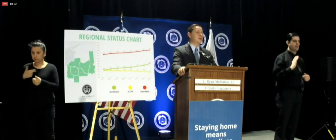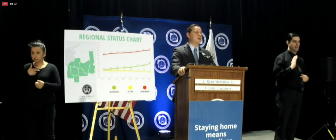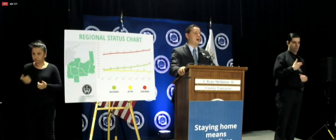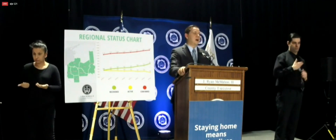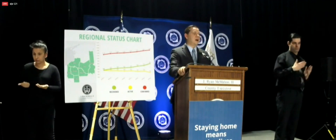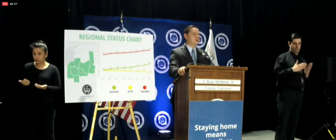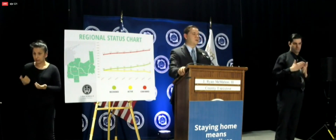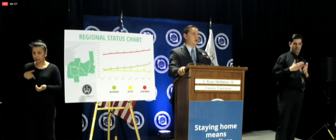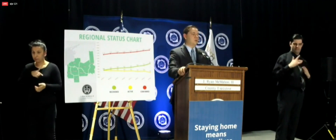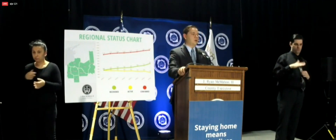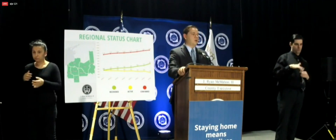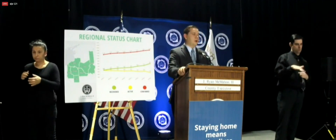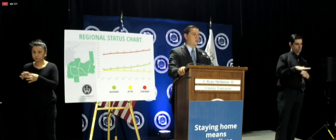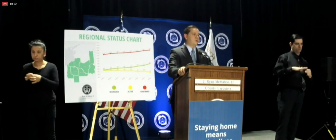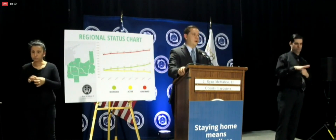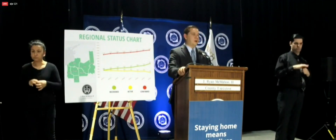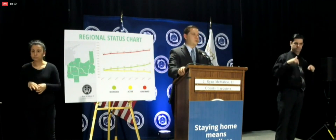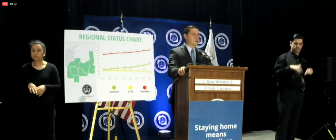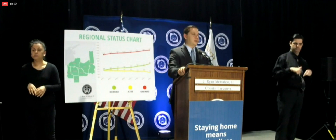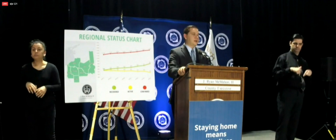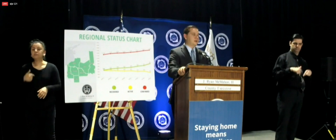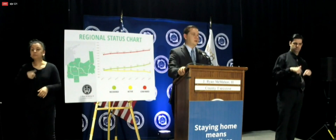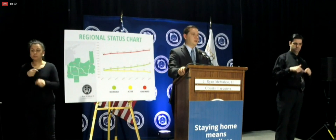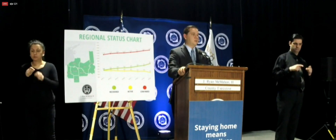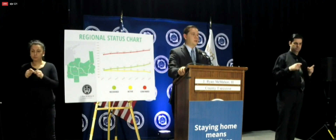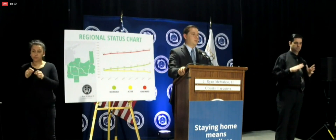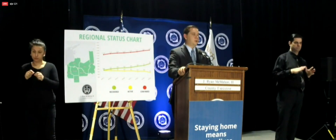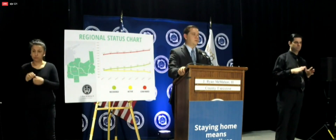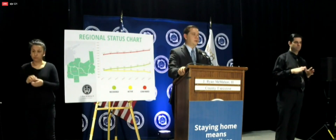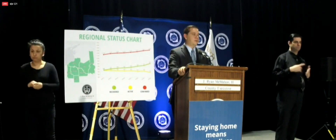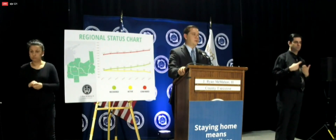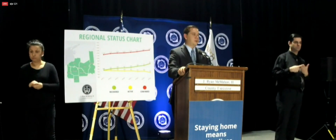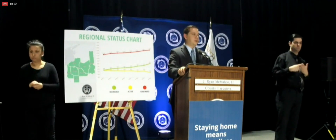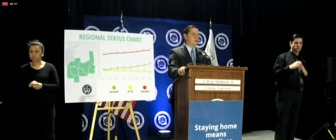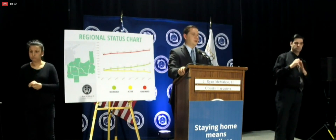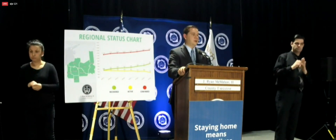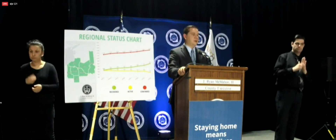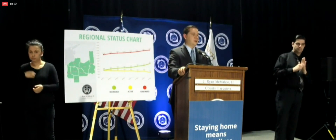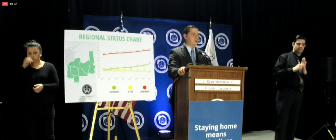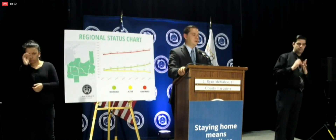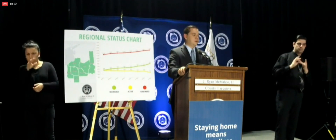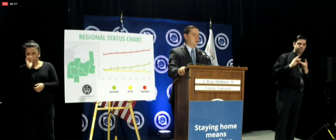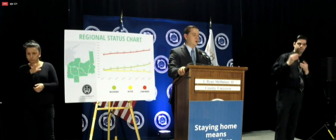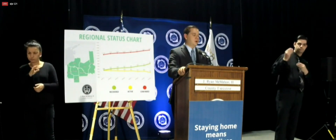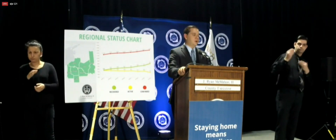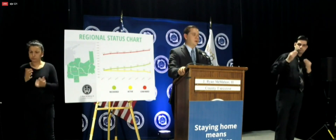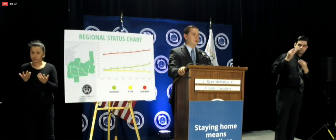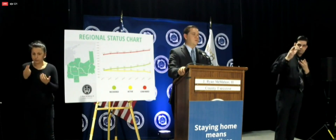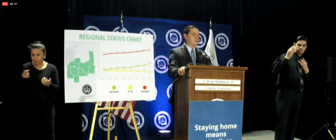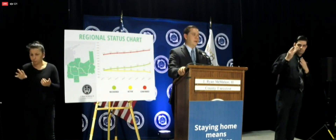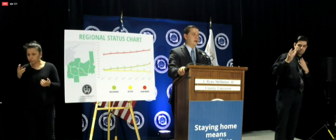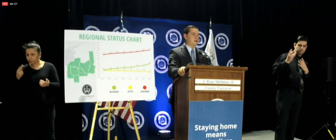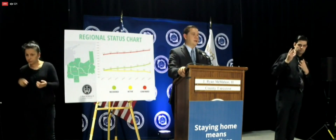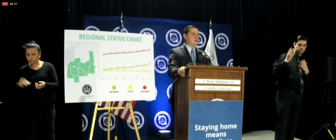IS REALLY OUR PLAN THEN, RIGHT. OUR PLAN, STATE, COUNTY, REGIONS. SO, WE HAVE HAD CALLS WITH THE